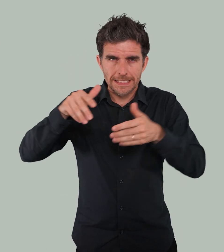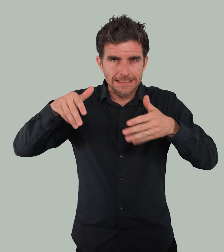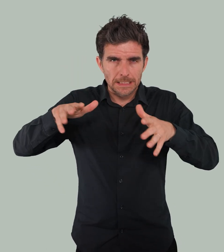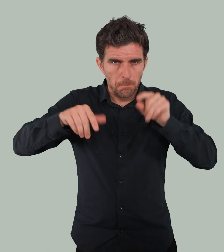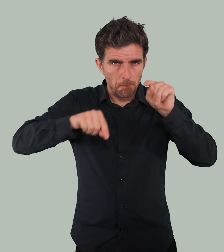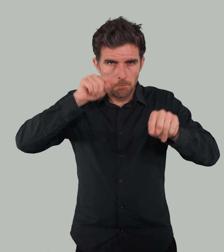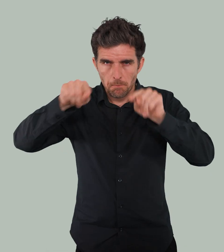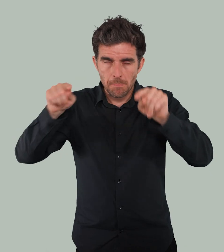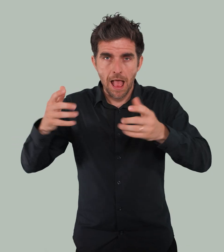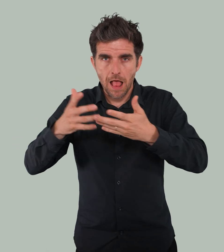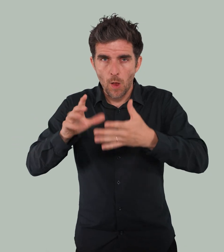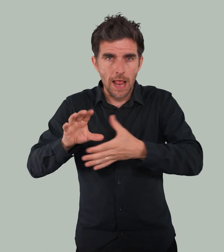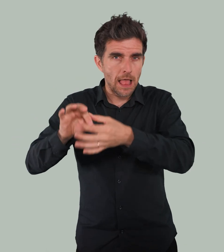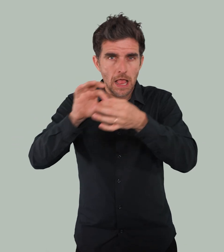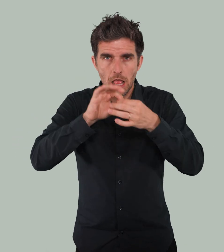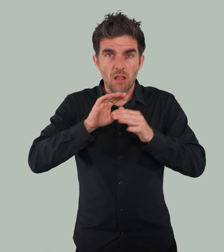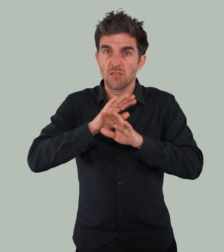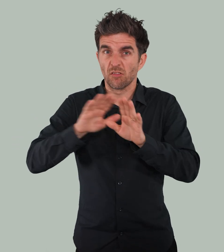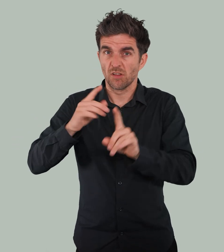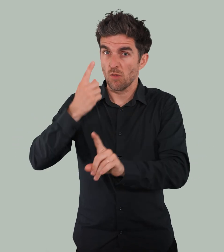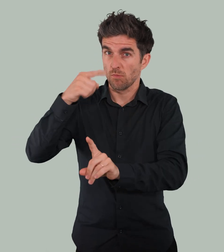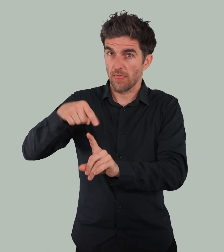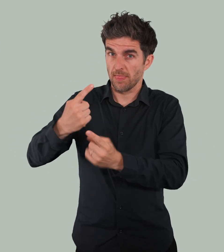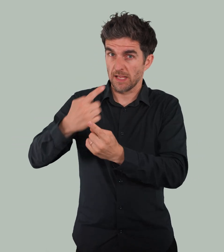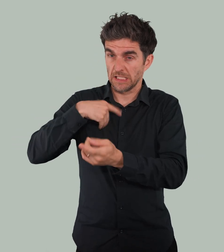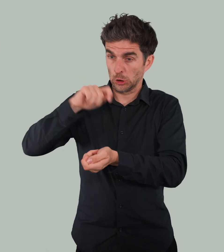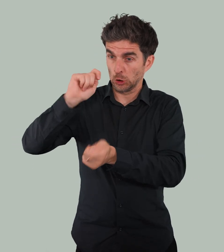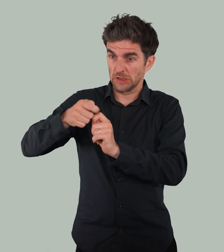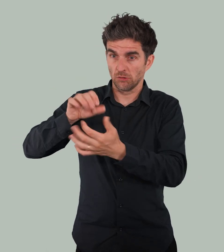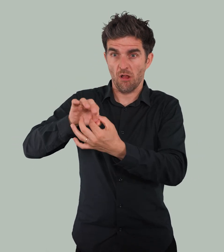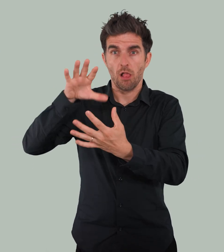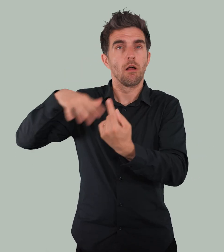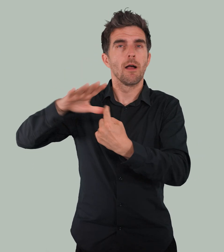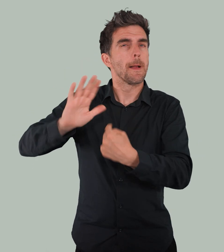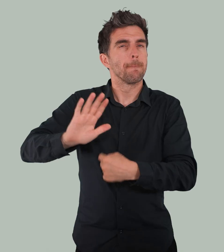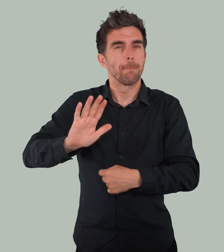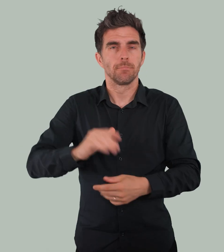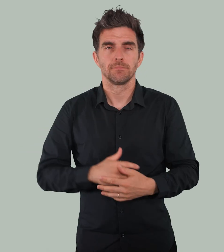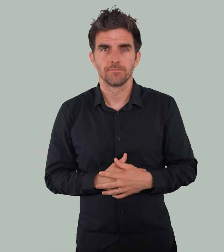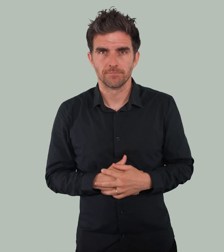the system interact, rather than changes to single elements in isolation.